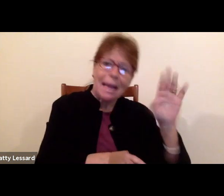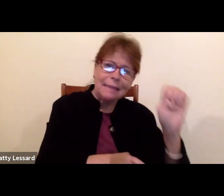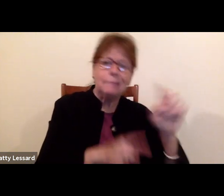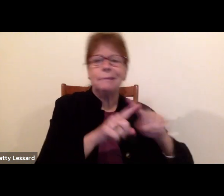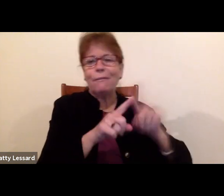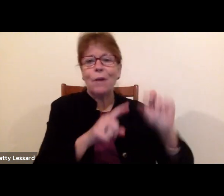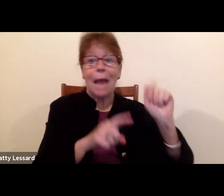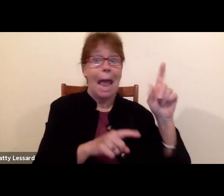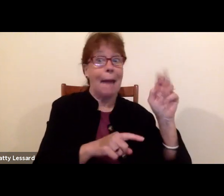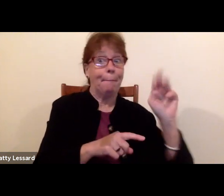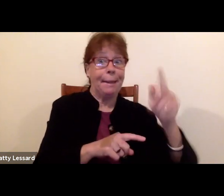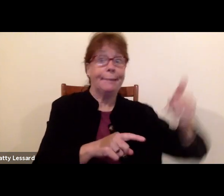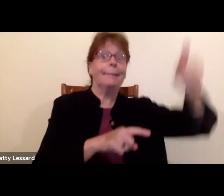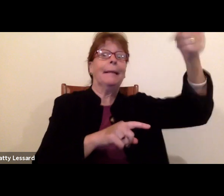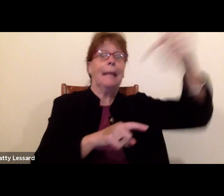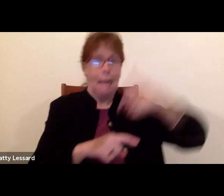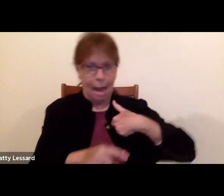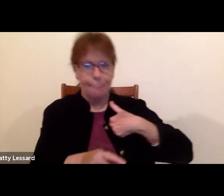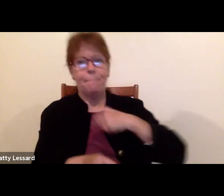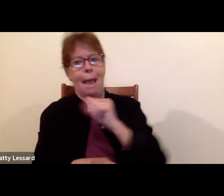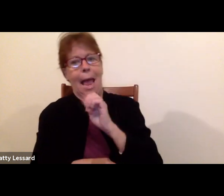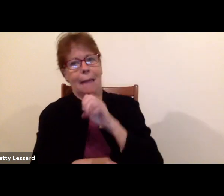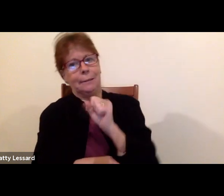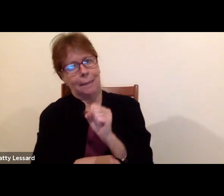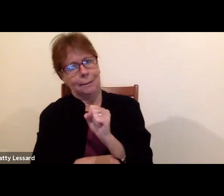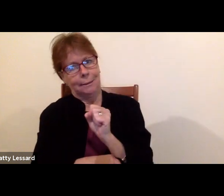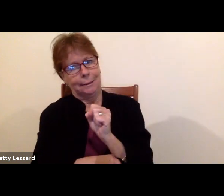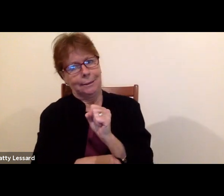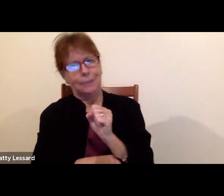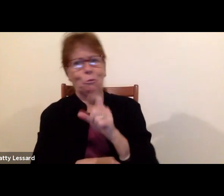So, we're both in HCI-related fields.